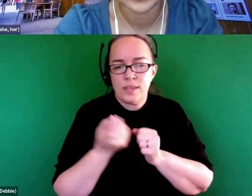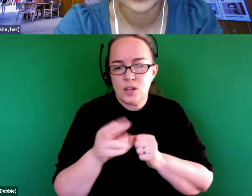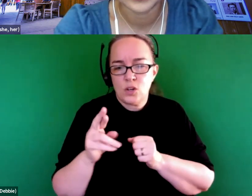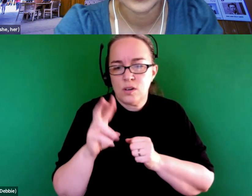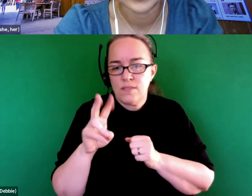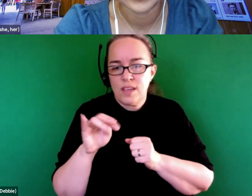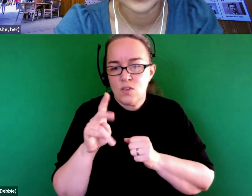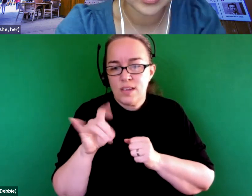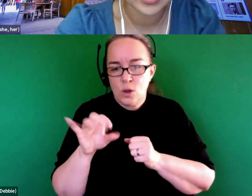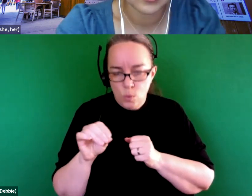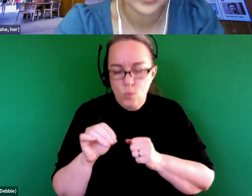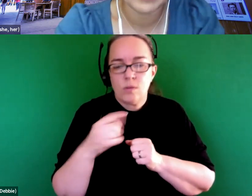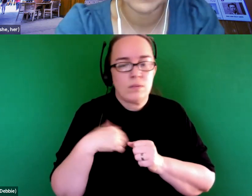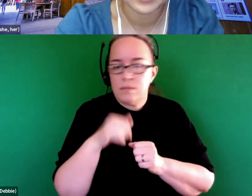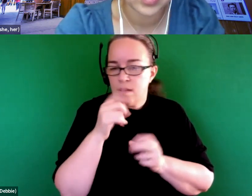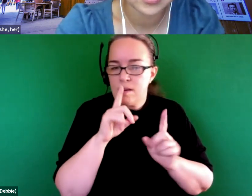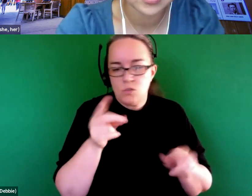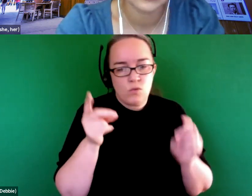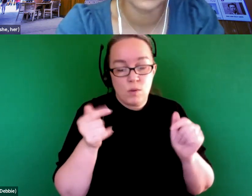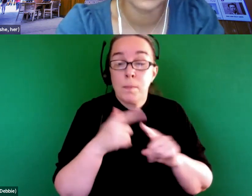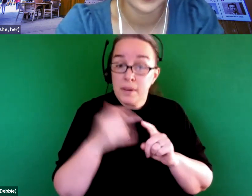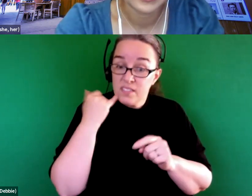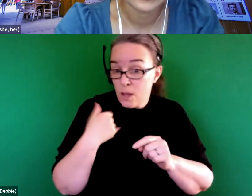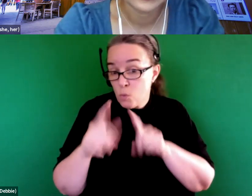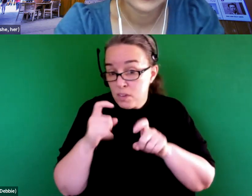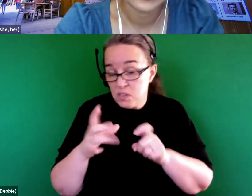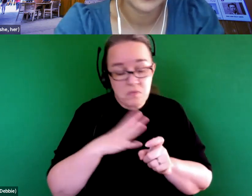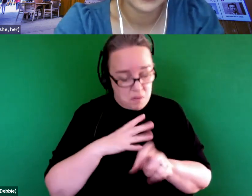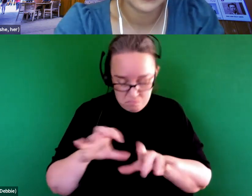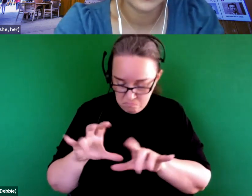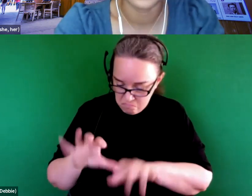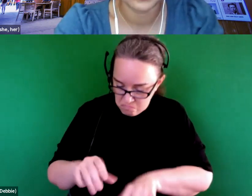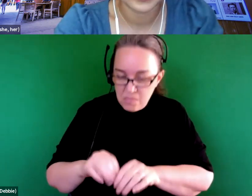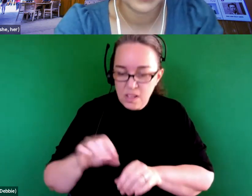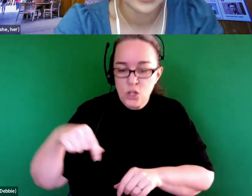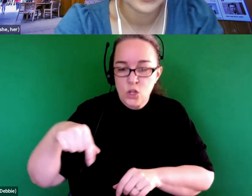Sophia Kim (she, her): We won't be answering questions right away, but if you have questions feel free to to put them in the chat in the Q amp a box.